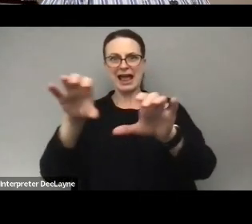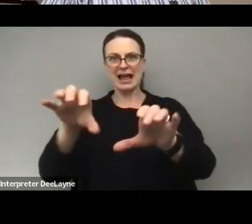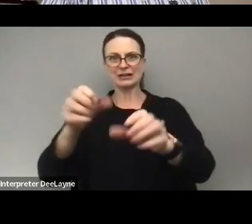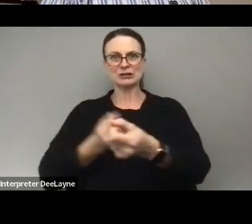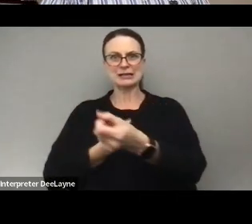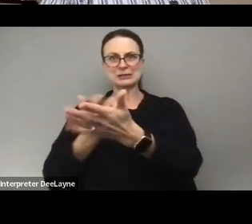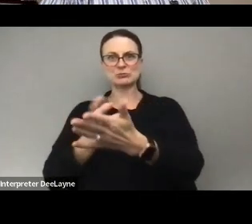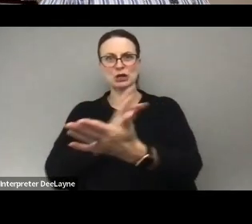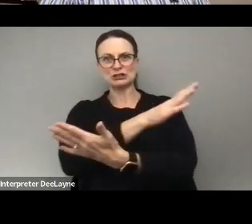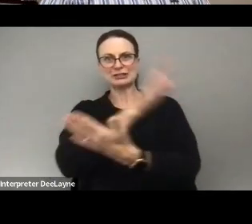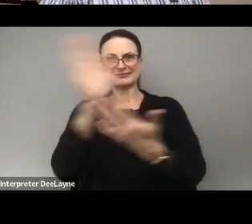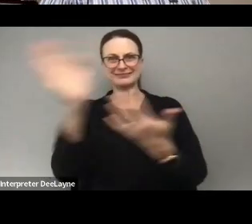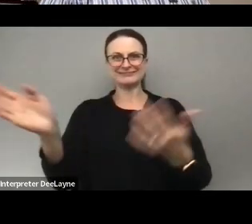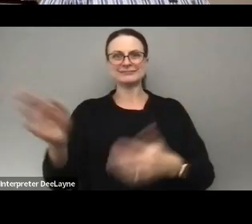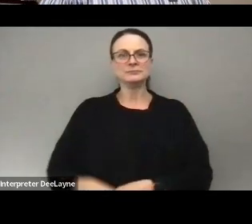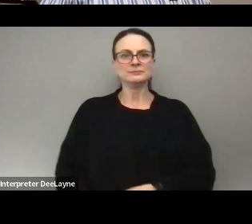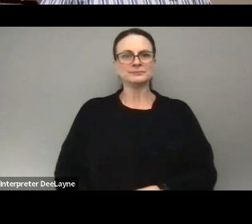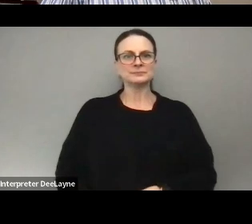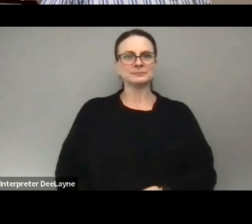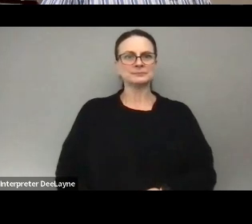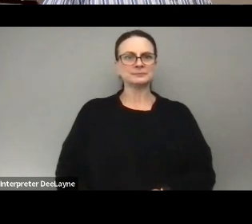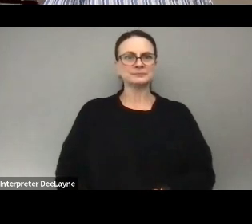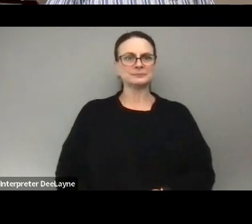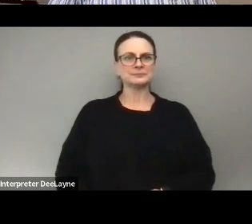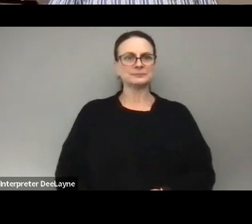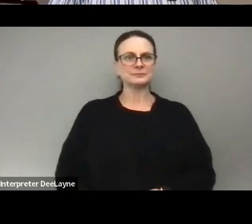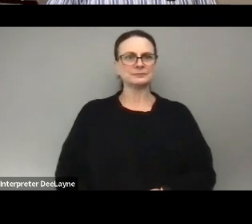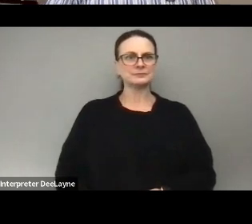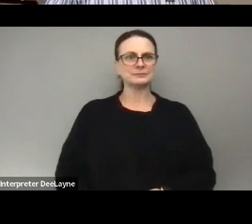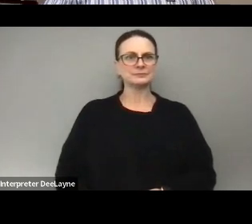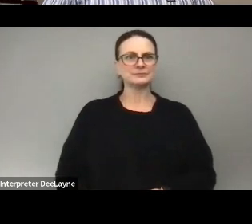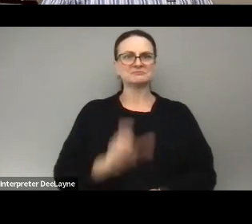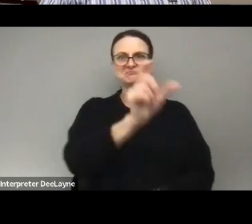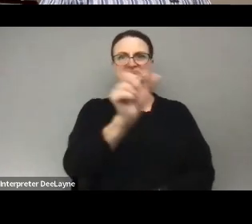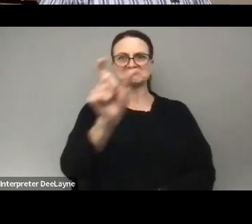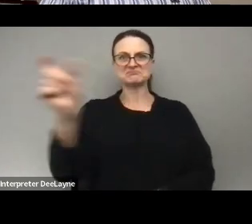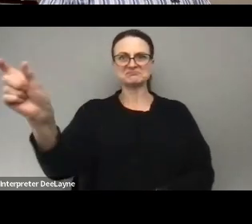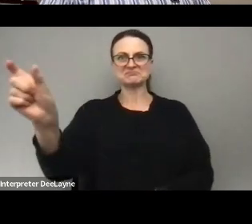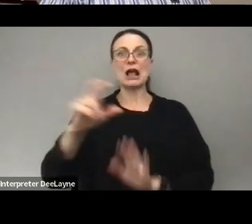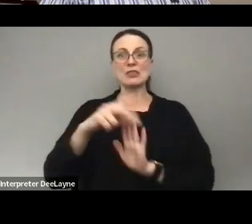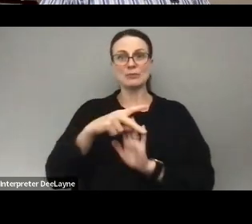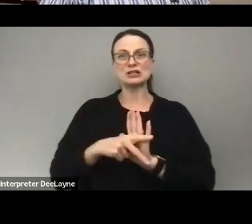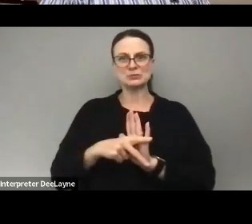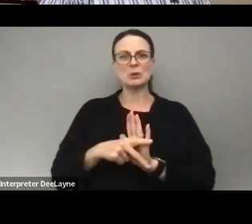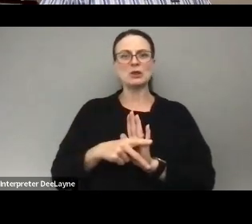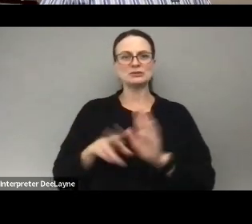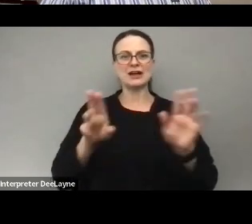Those are the three main principles of Universal Design for Learning.